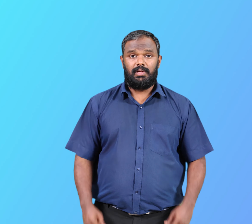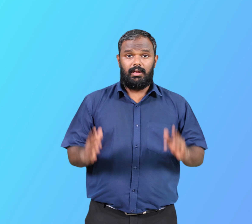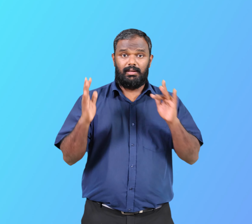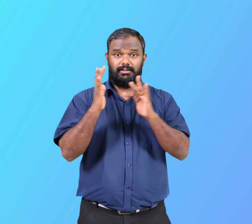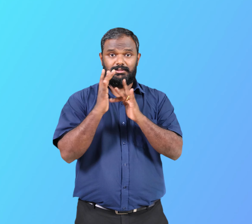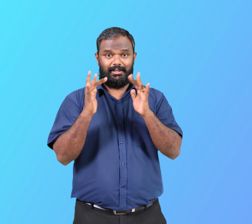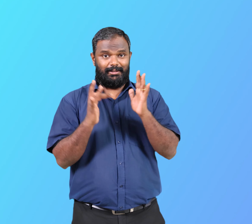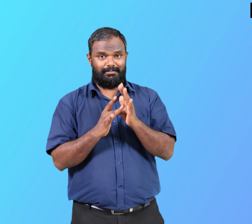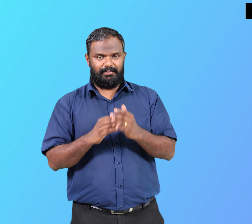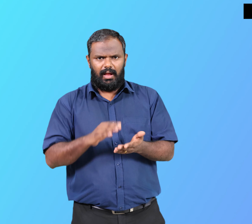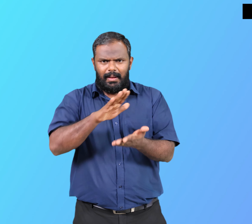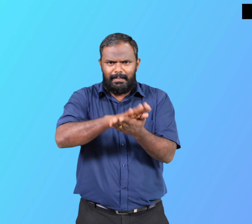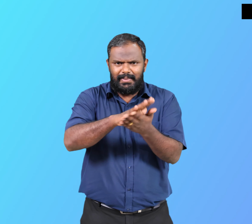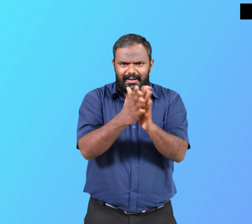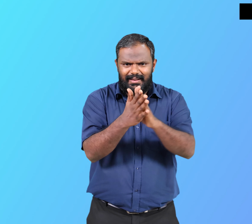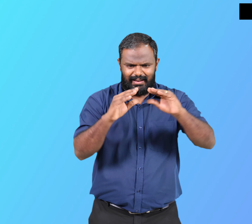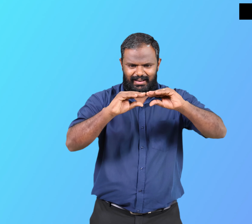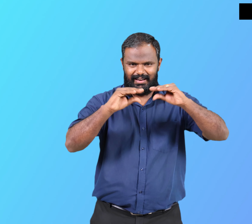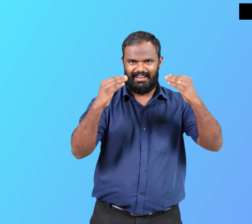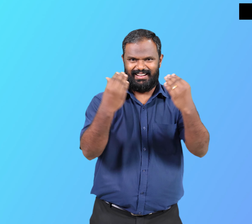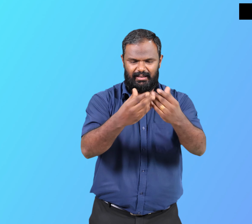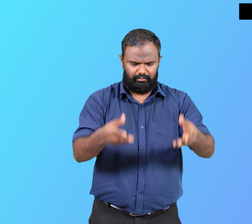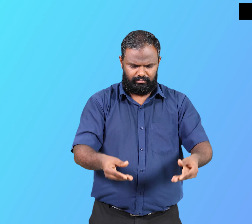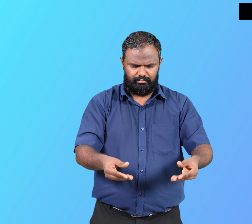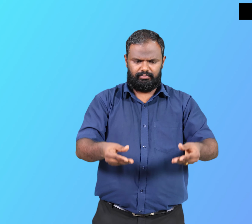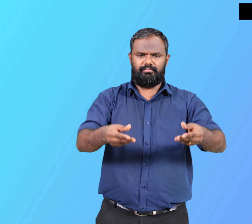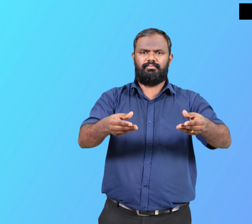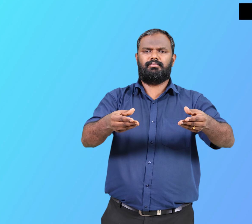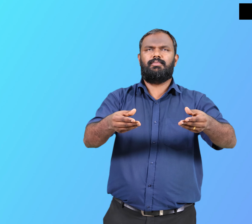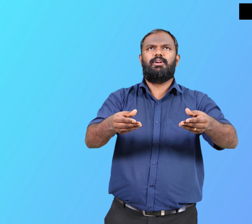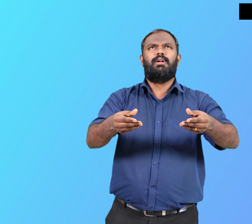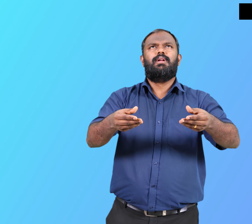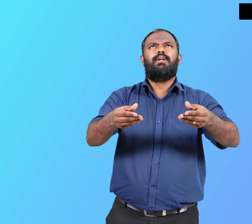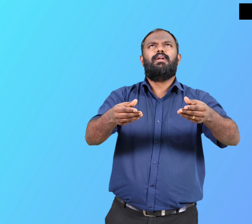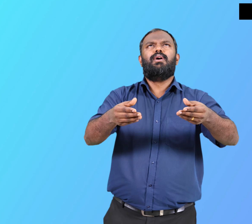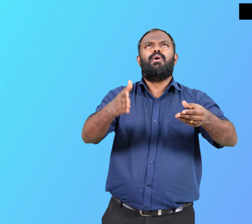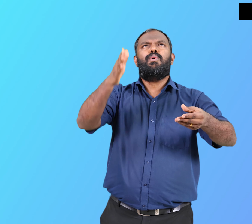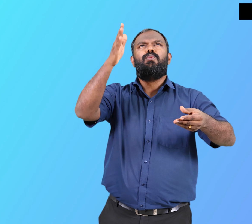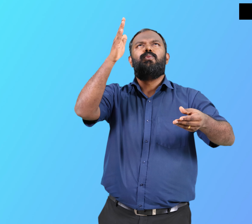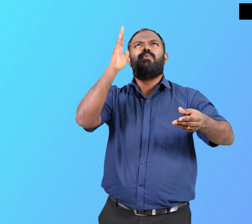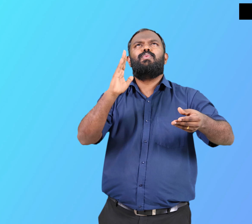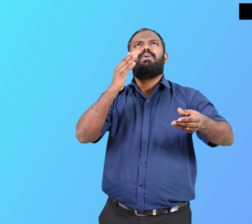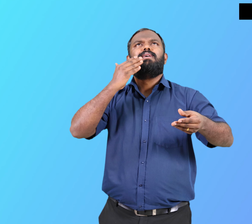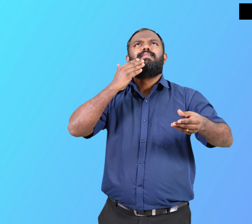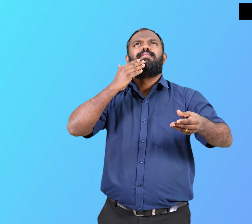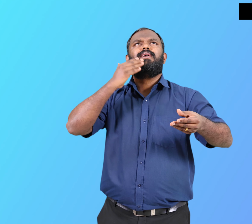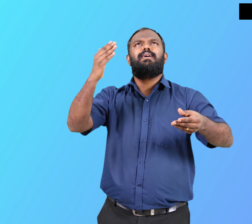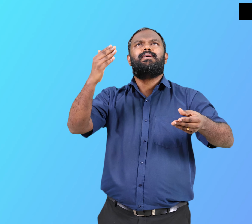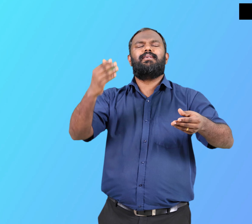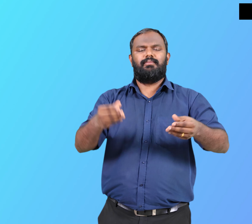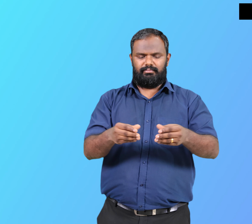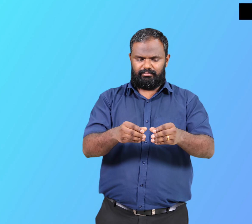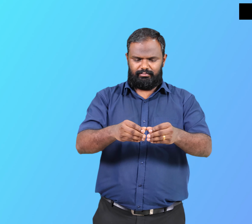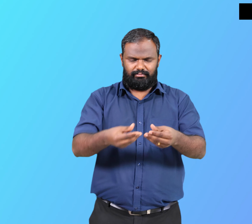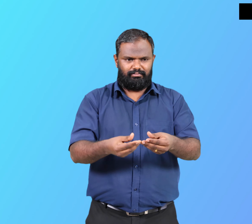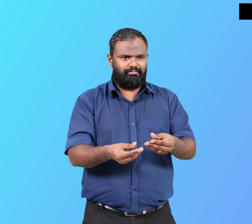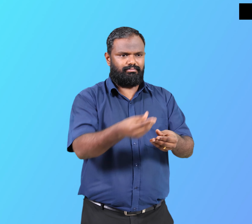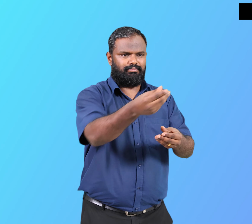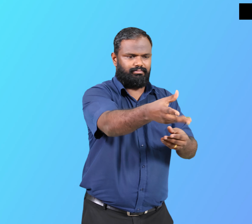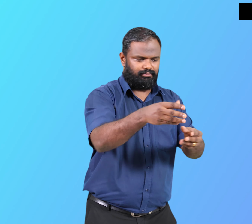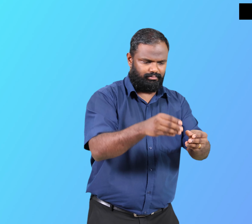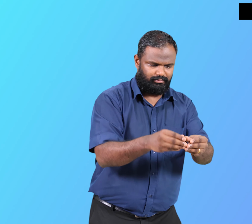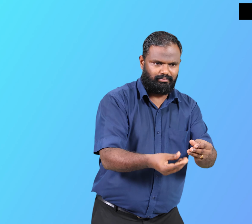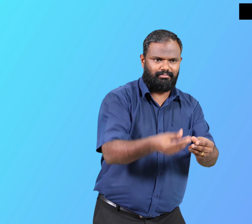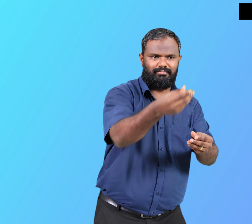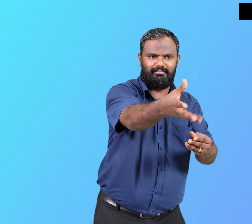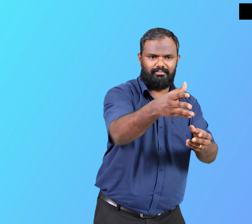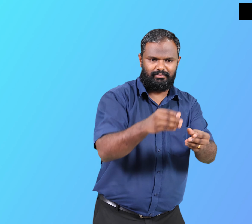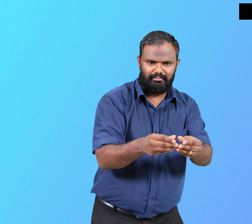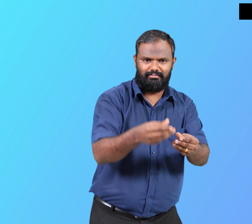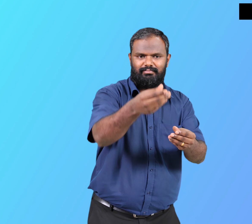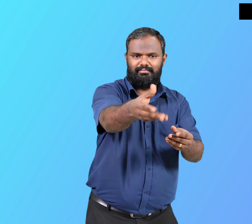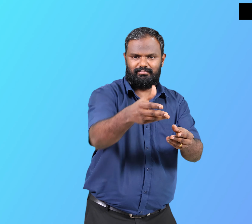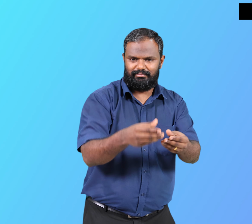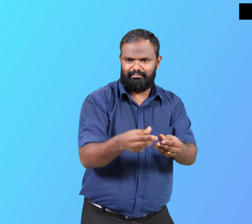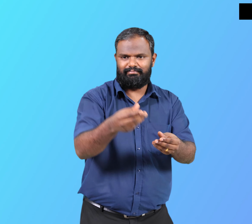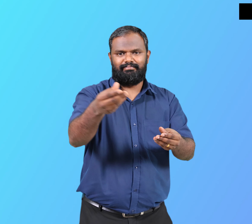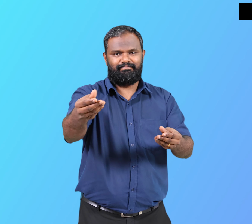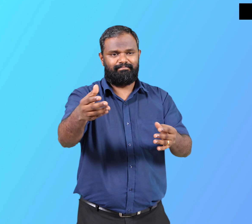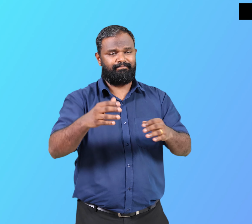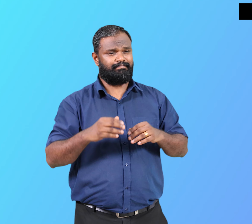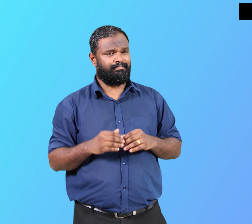Then he took some bread and thanked God for it. He broke off some pieces, gave them to the apostles